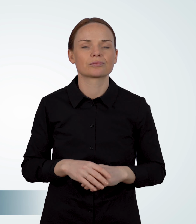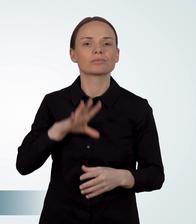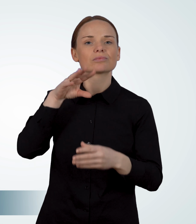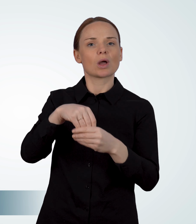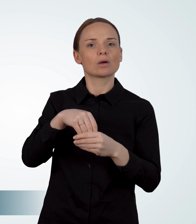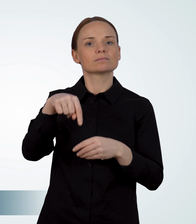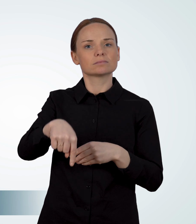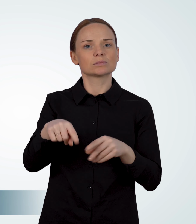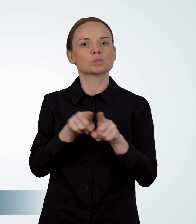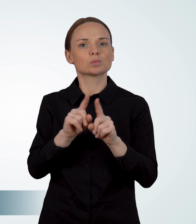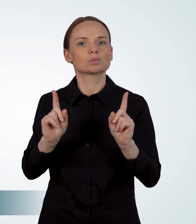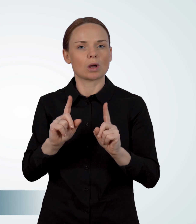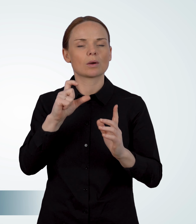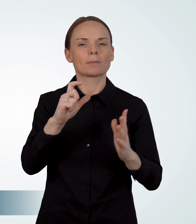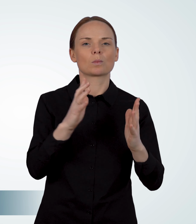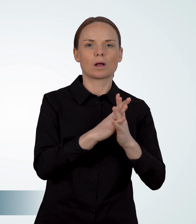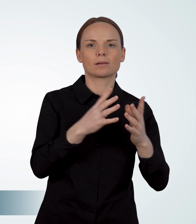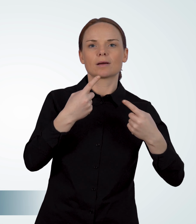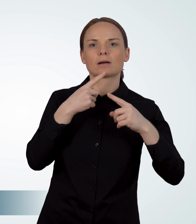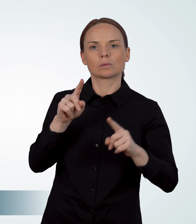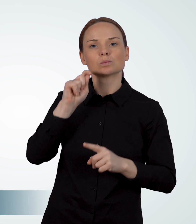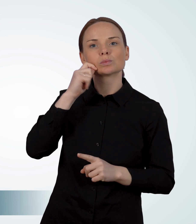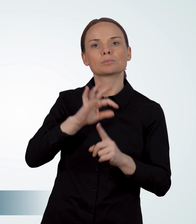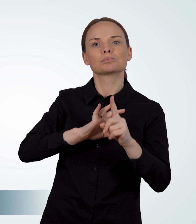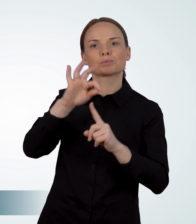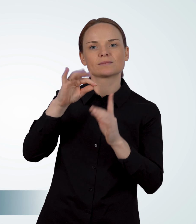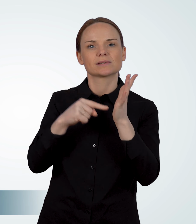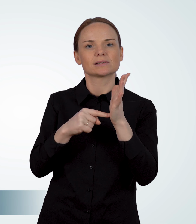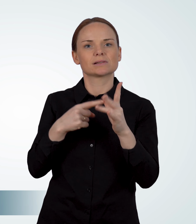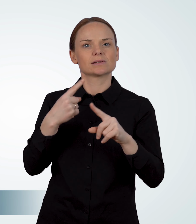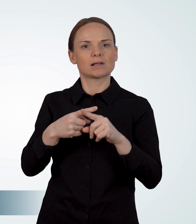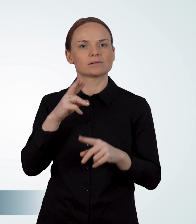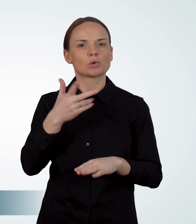As part of this package, the Commonwealth also announced improvements to the tax treatment of